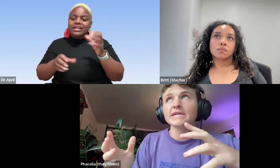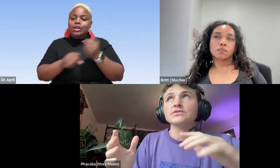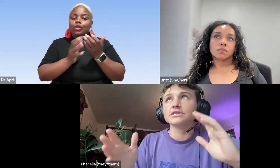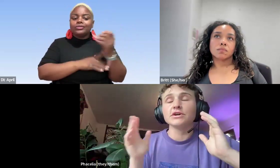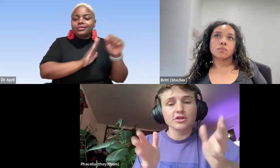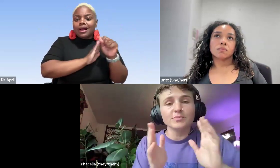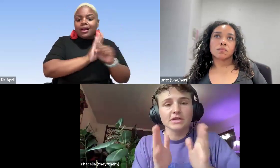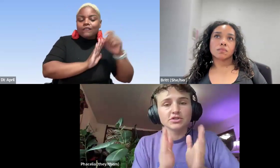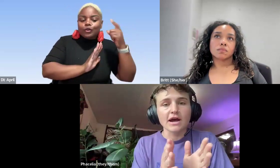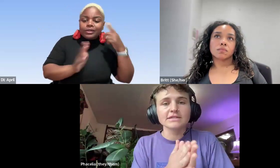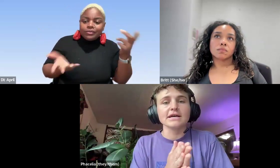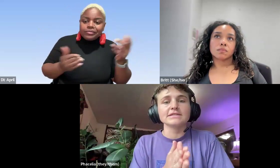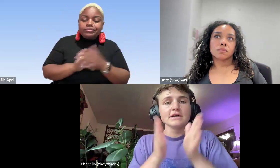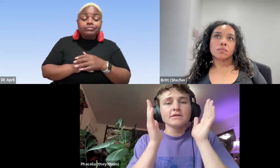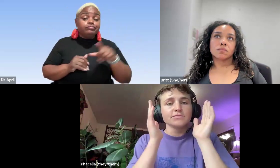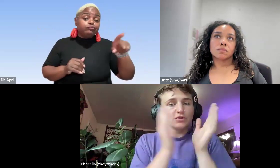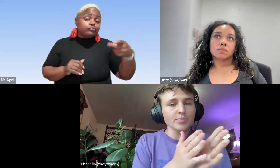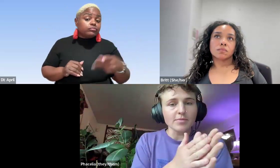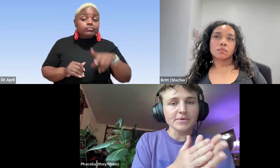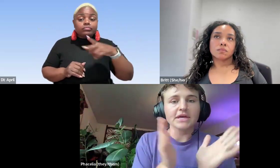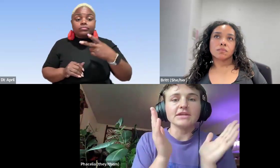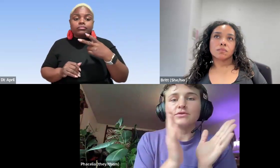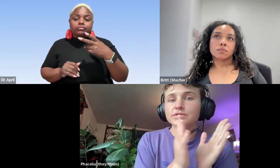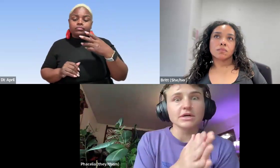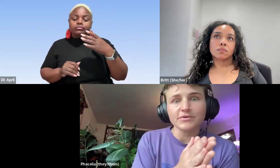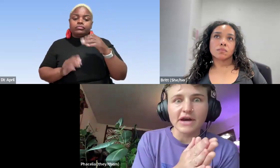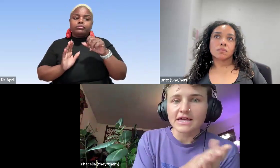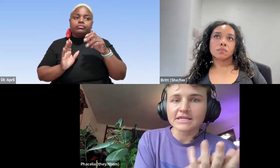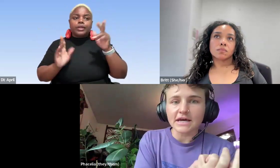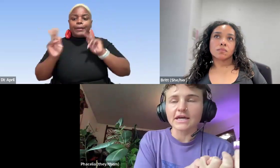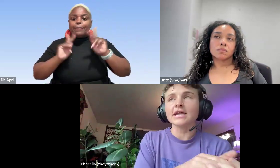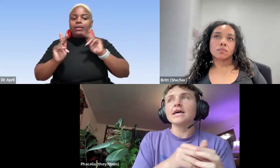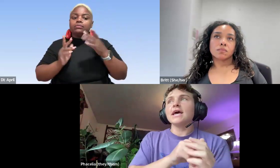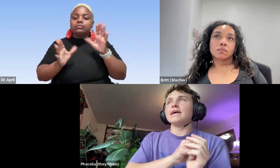all of my students are either being tracked as, 'You're a problem kid who's gonna be violent any second,'